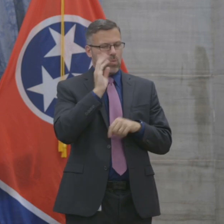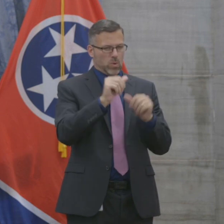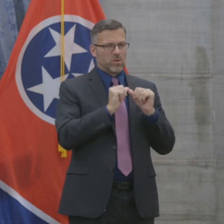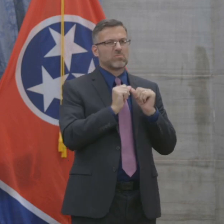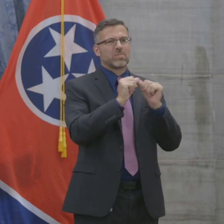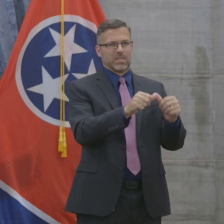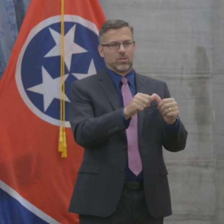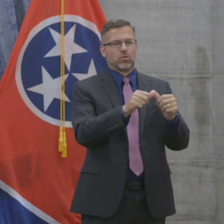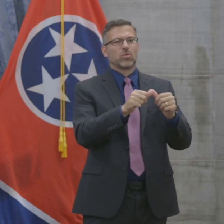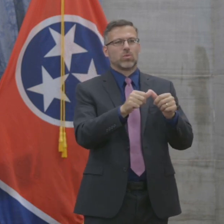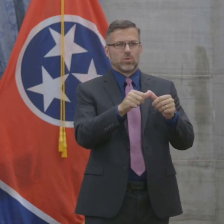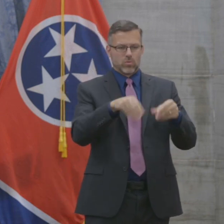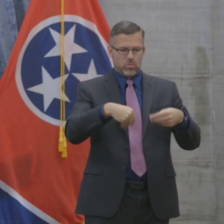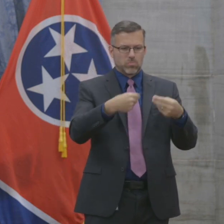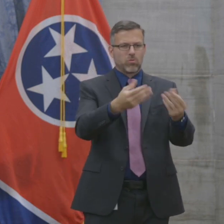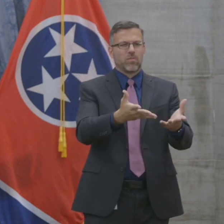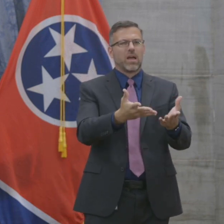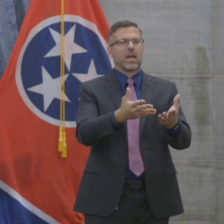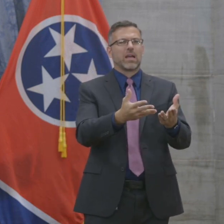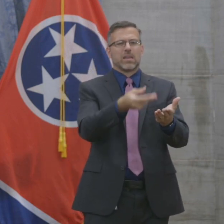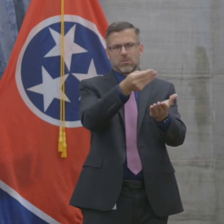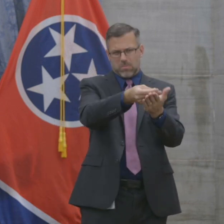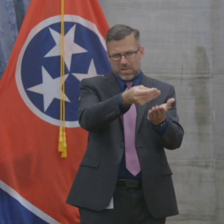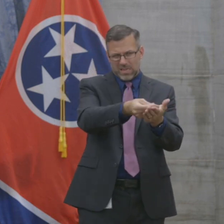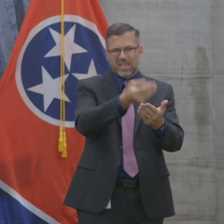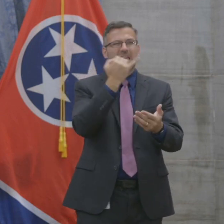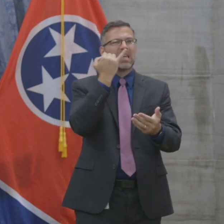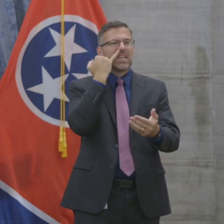ahead. Thank you. GOV. LEE: Thank you. Thank